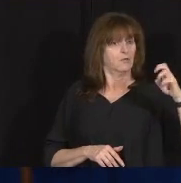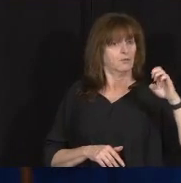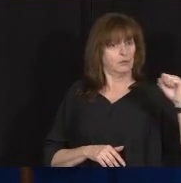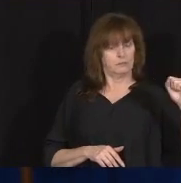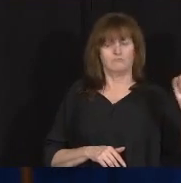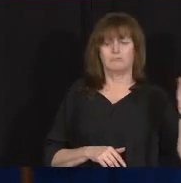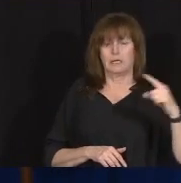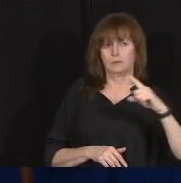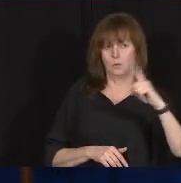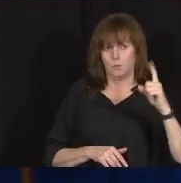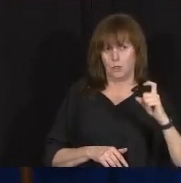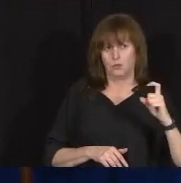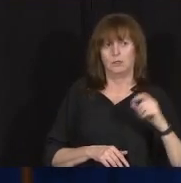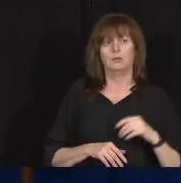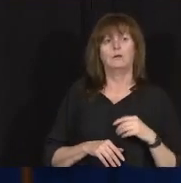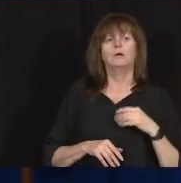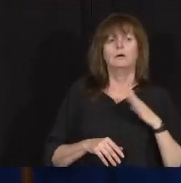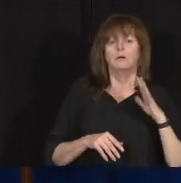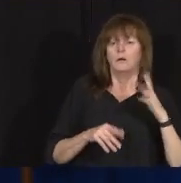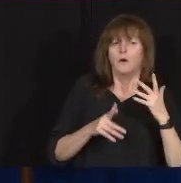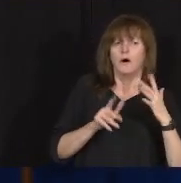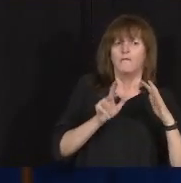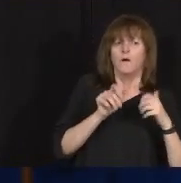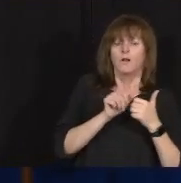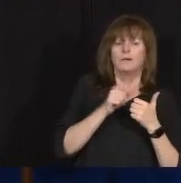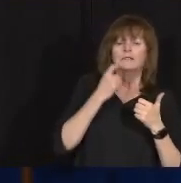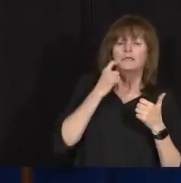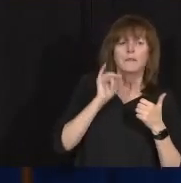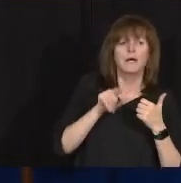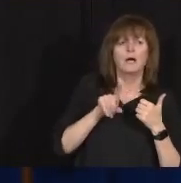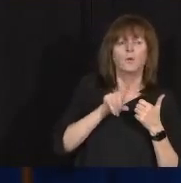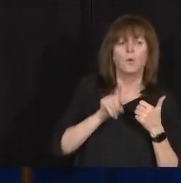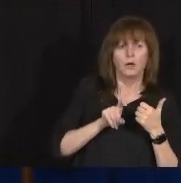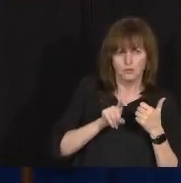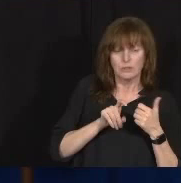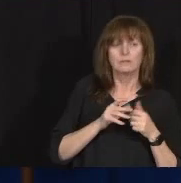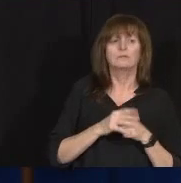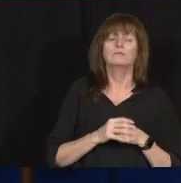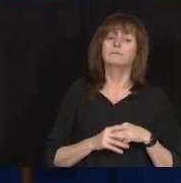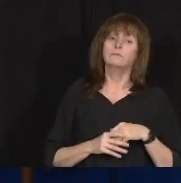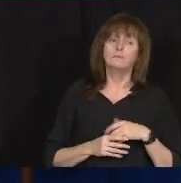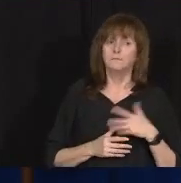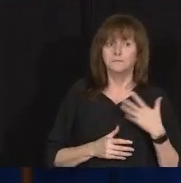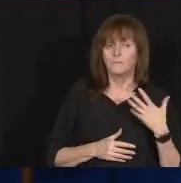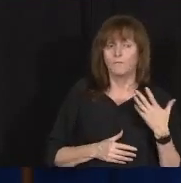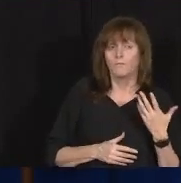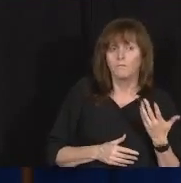o n the question, would you consider further isolating yourself a